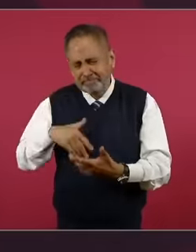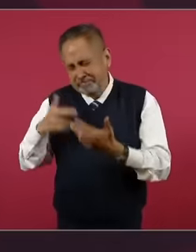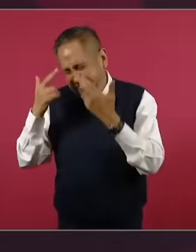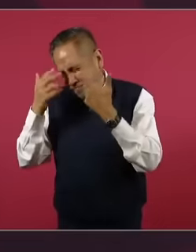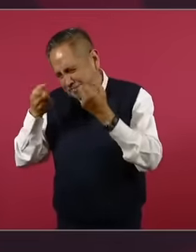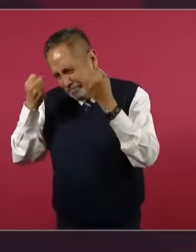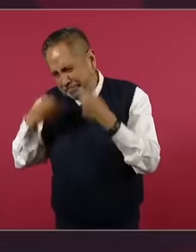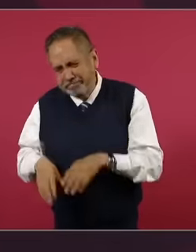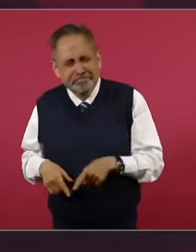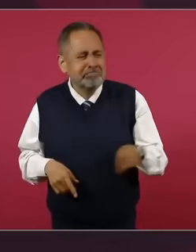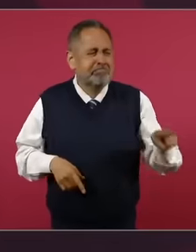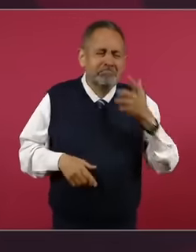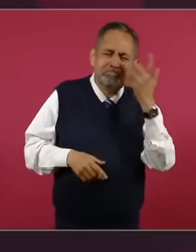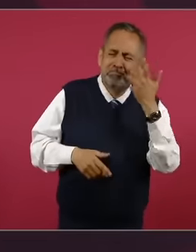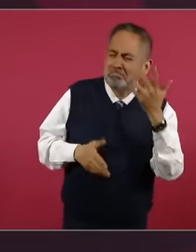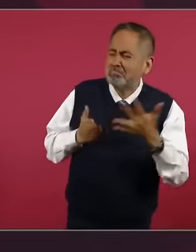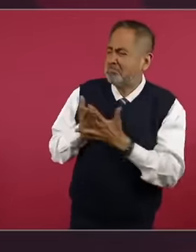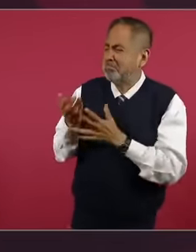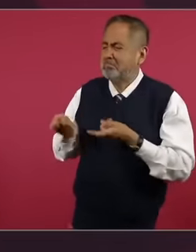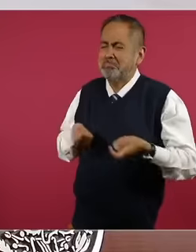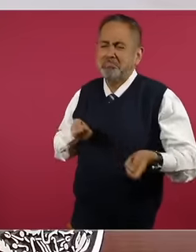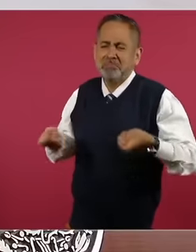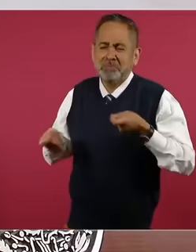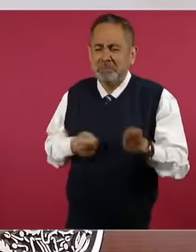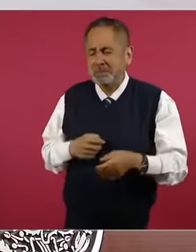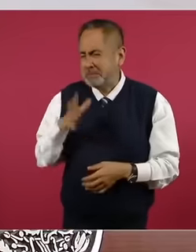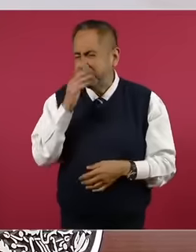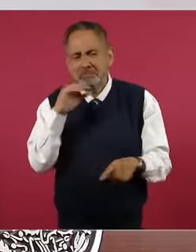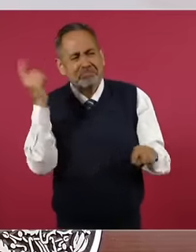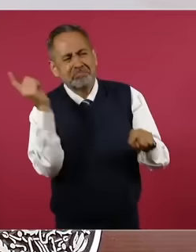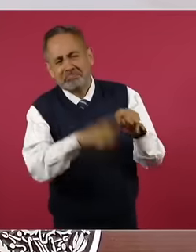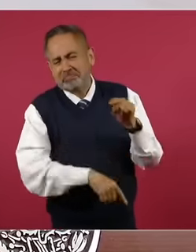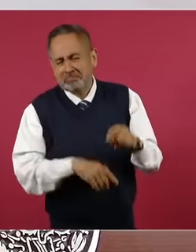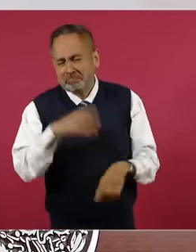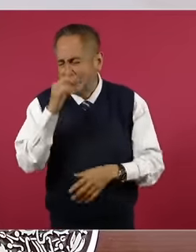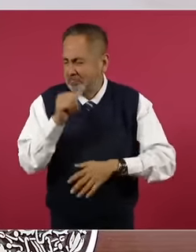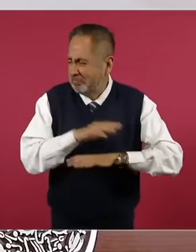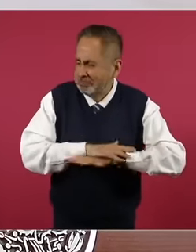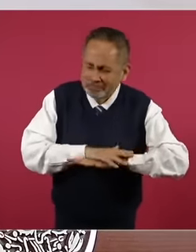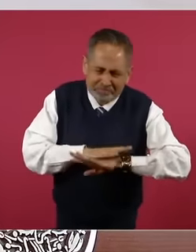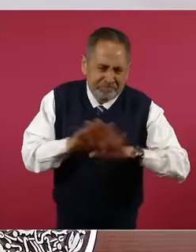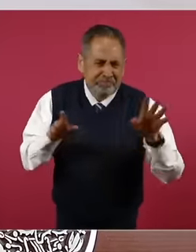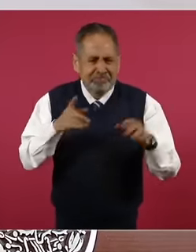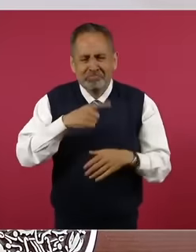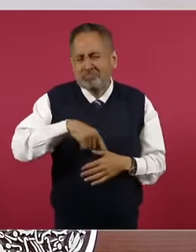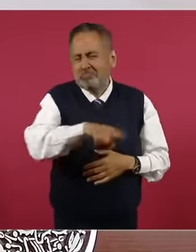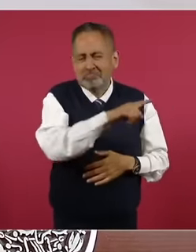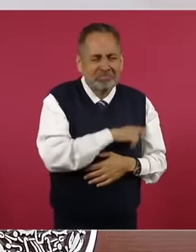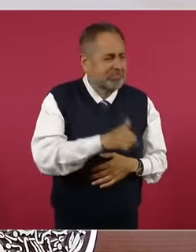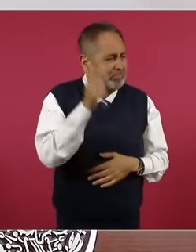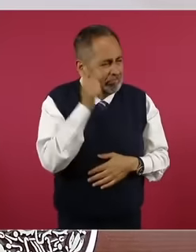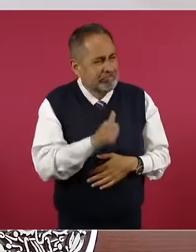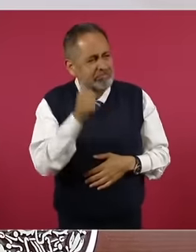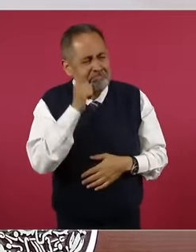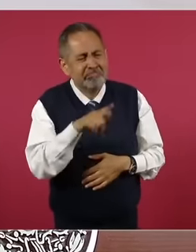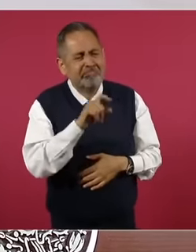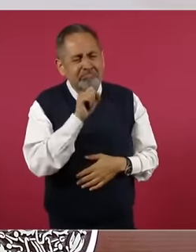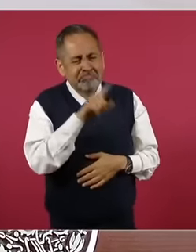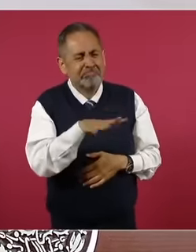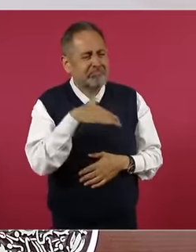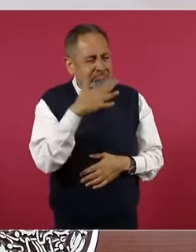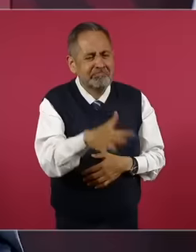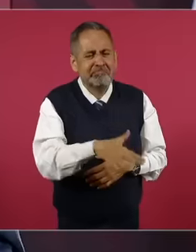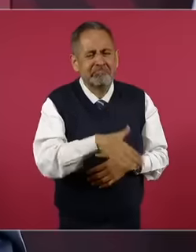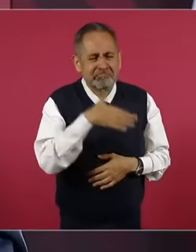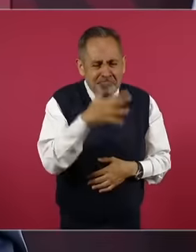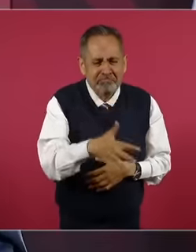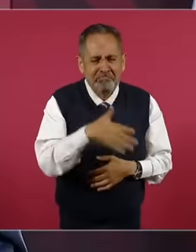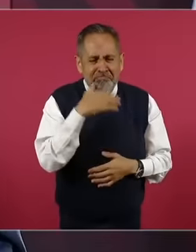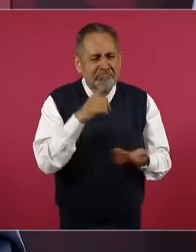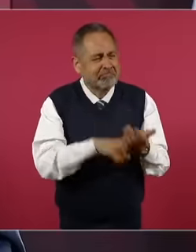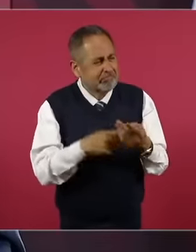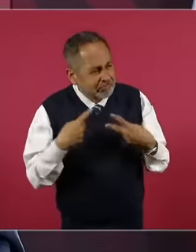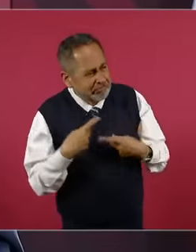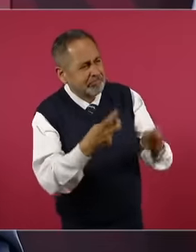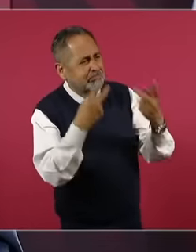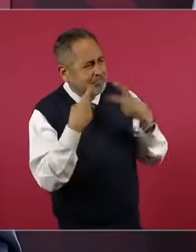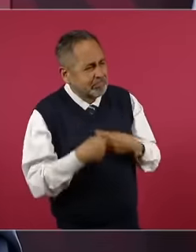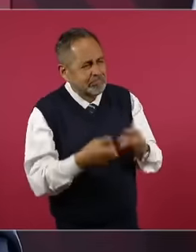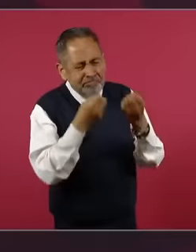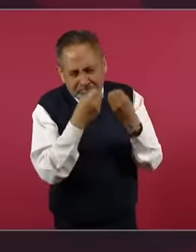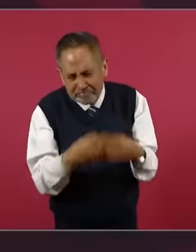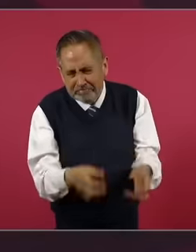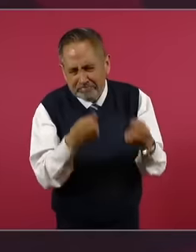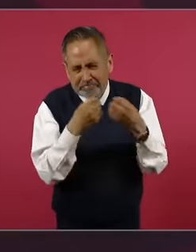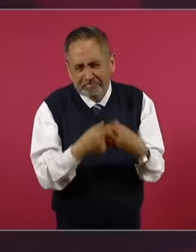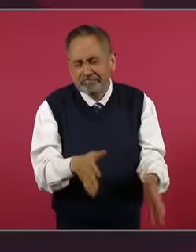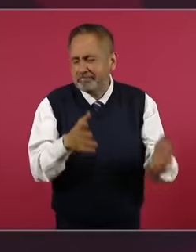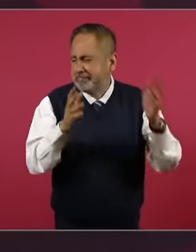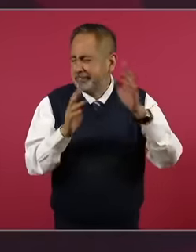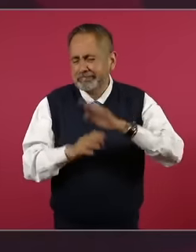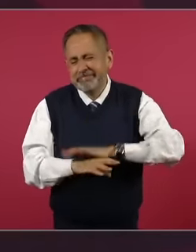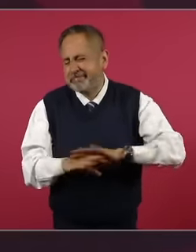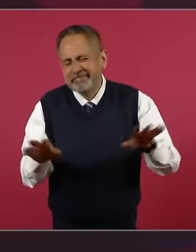marked eh the dice are loaded it's always going to be fraud and fraud and fraud and it's always going